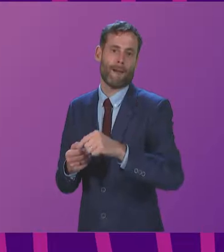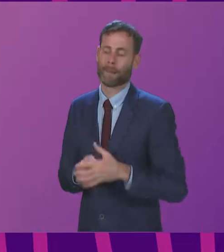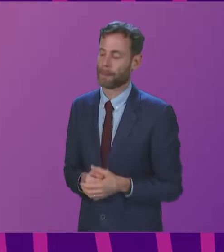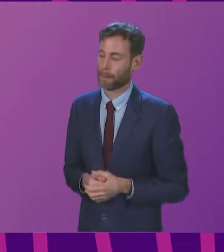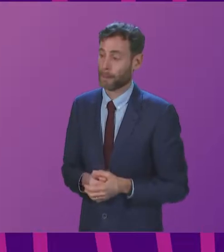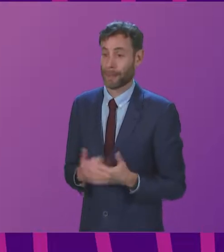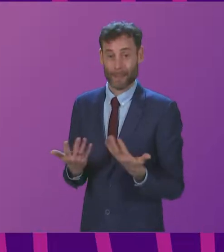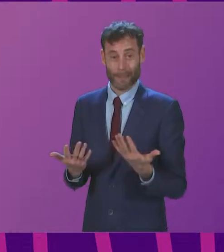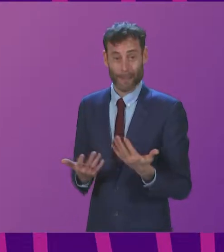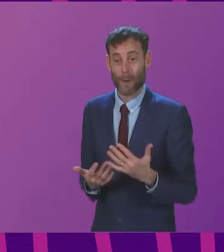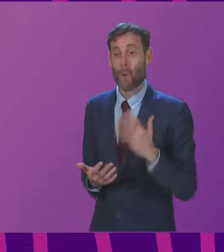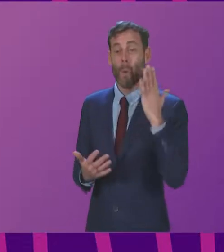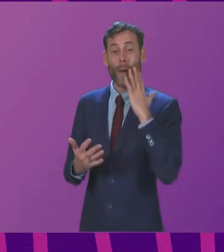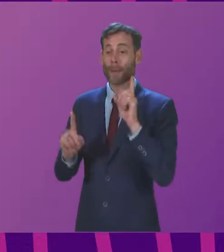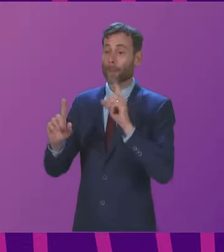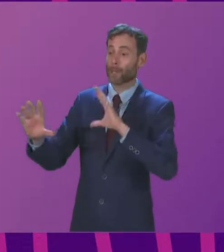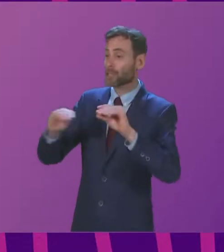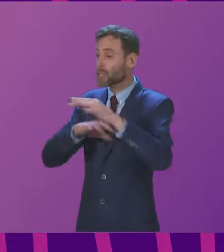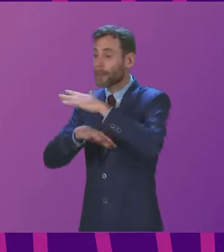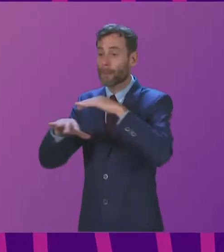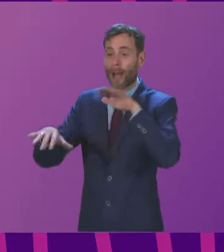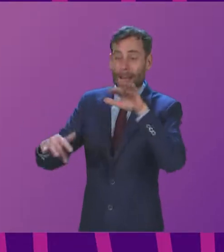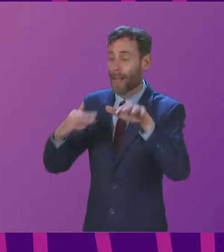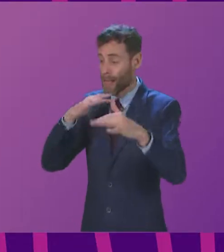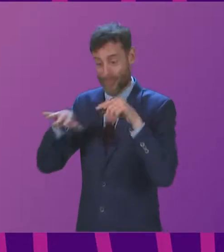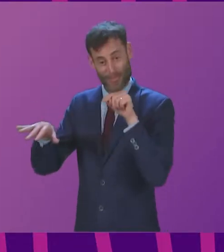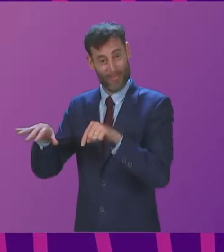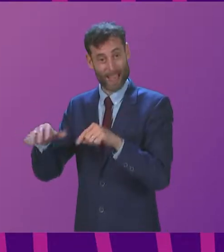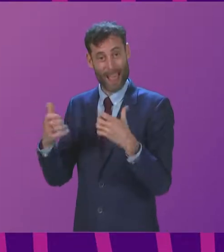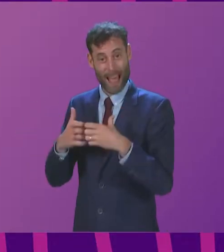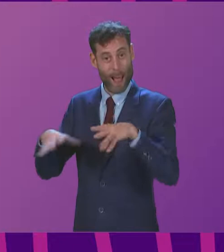as we know, when people interact, and when people go to work they interact in a number of ways,